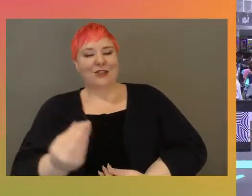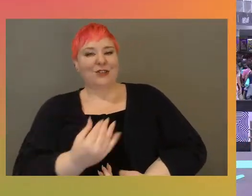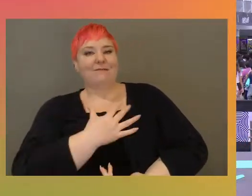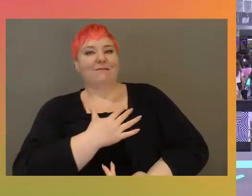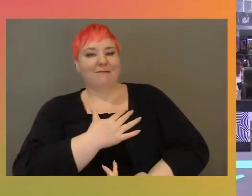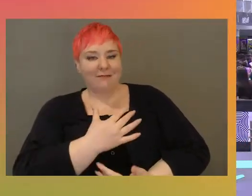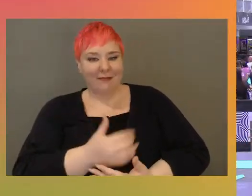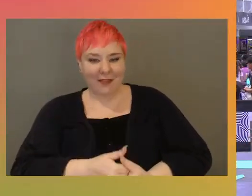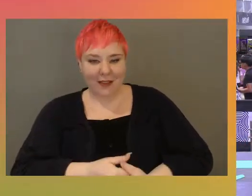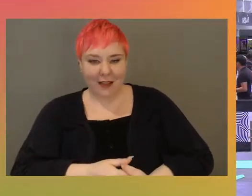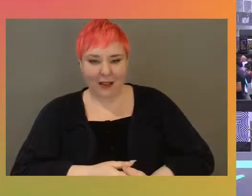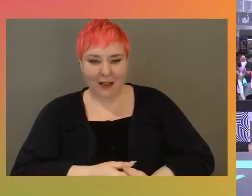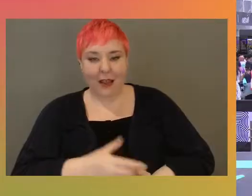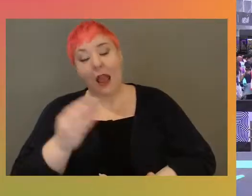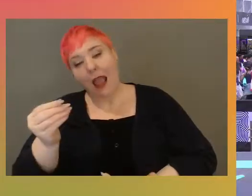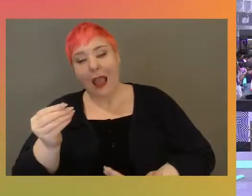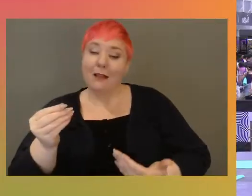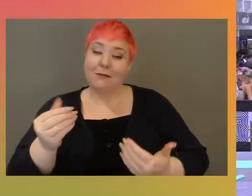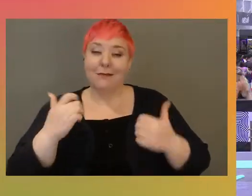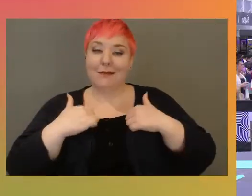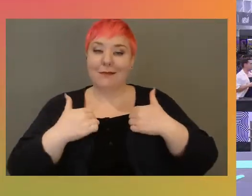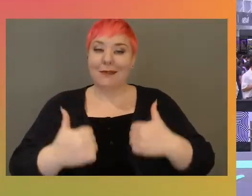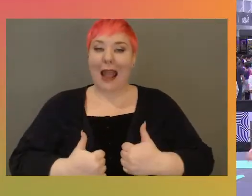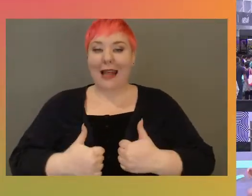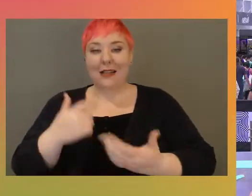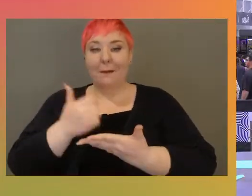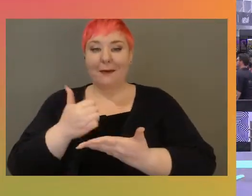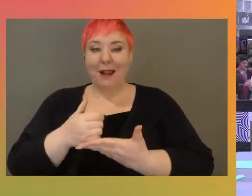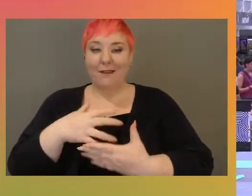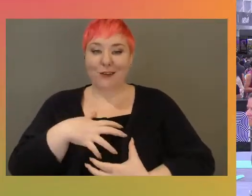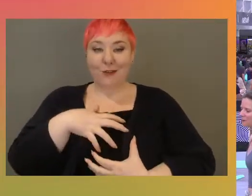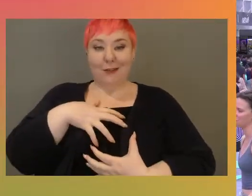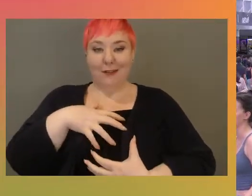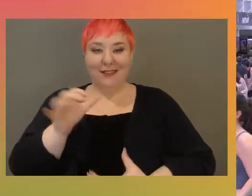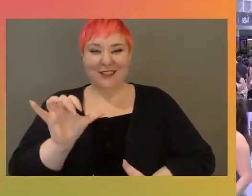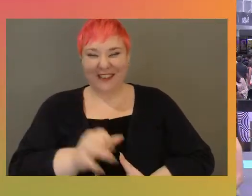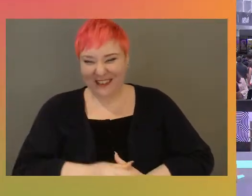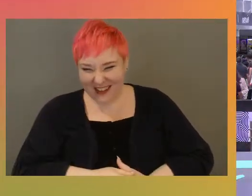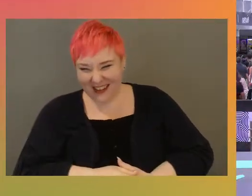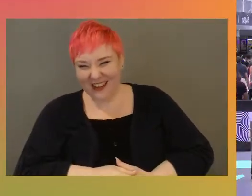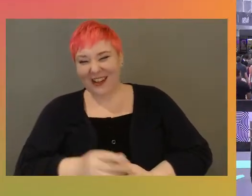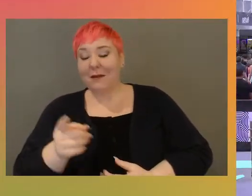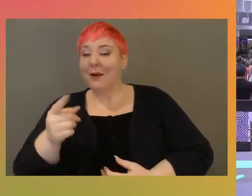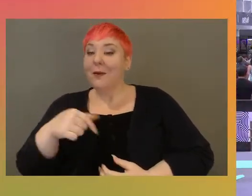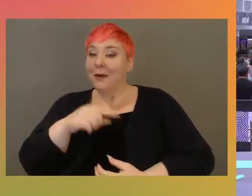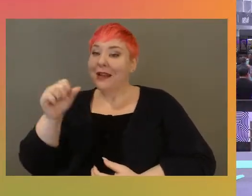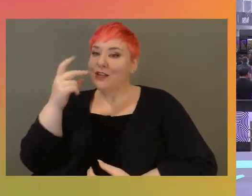THE TAILBONE, BUT IMAGINE YOUR HEART IS LIKE A KITE ON A